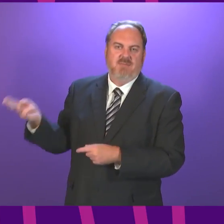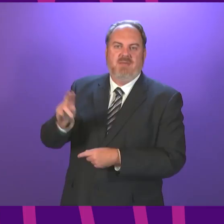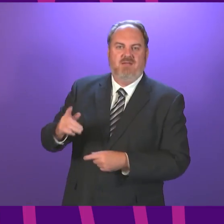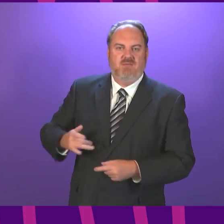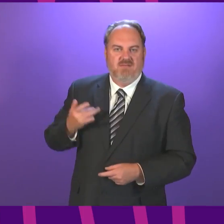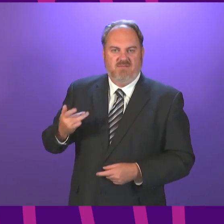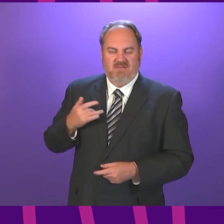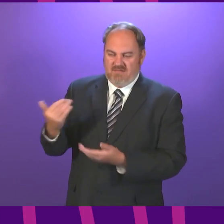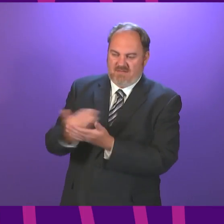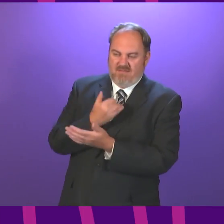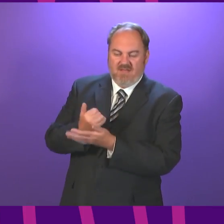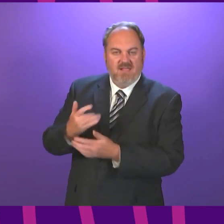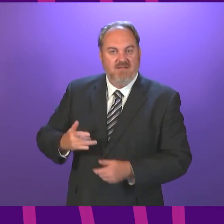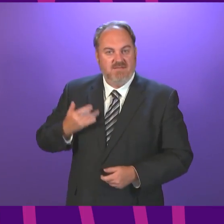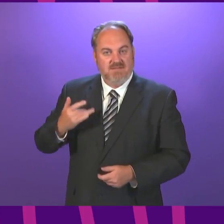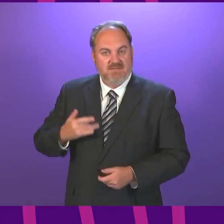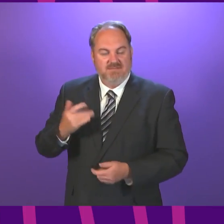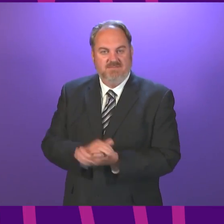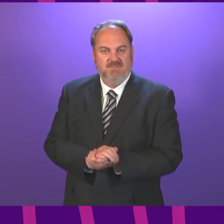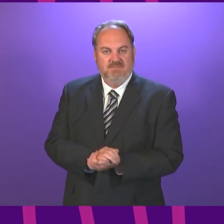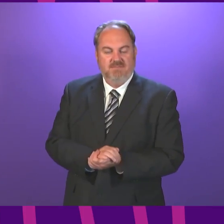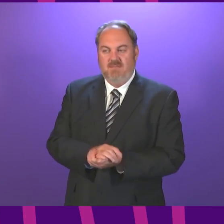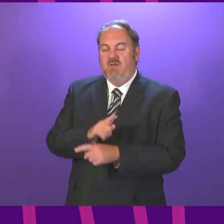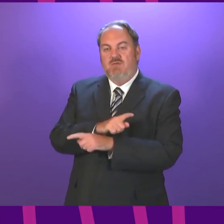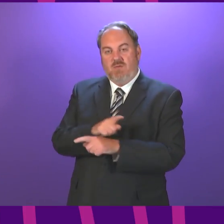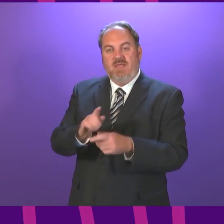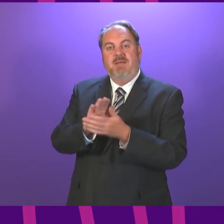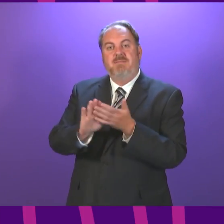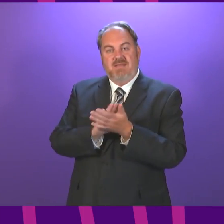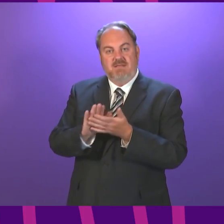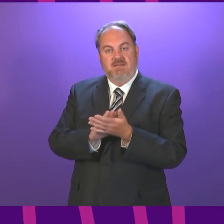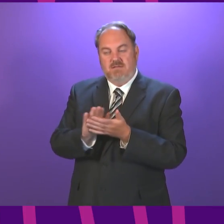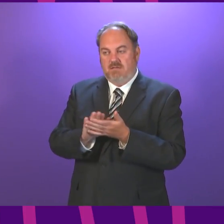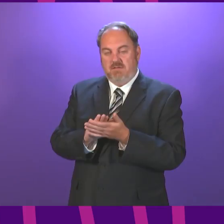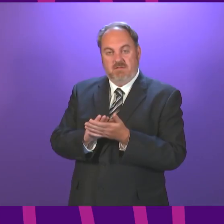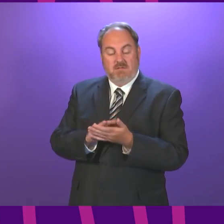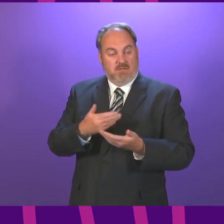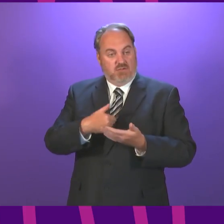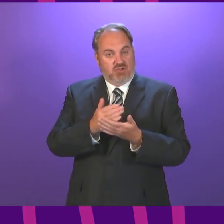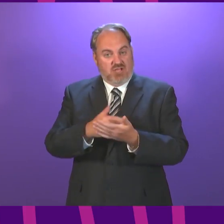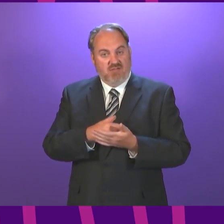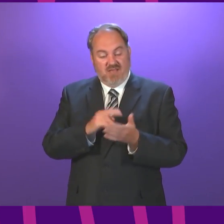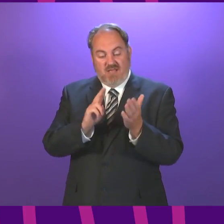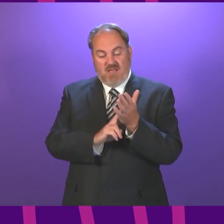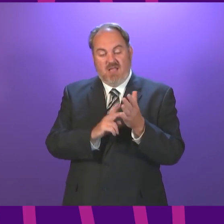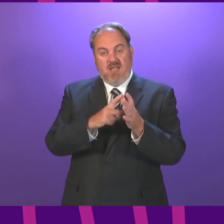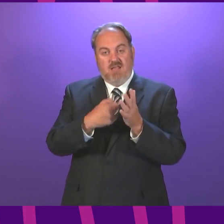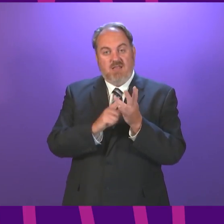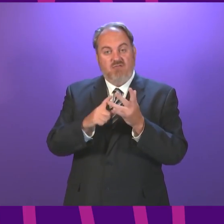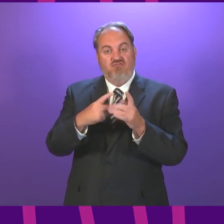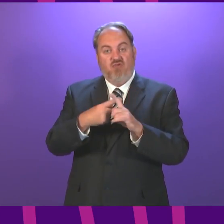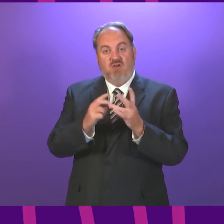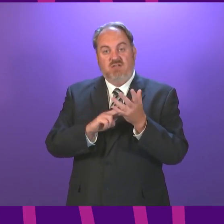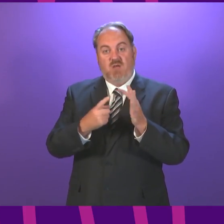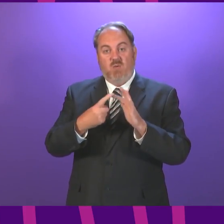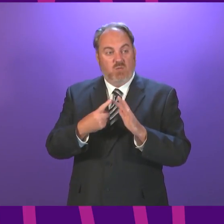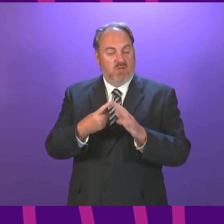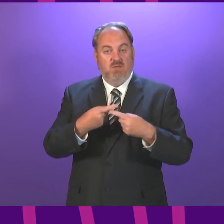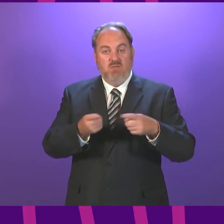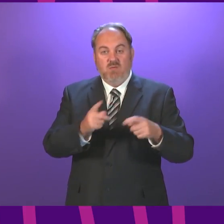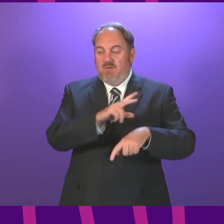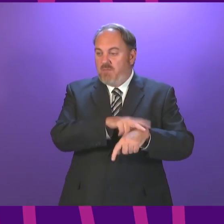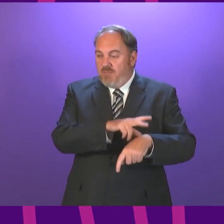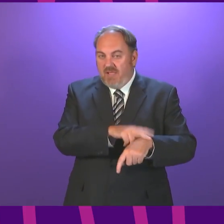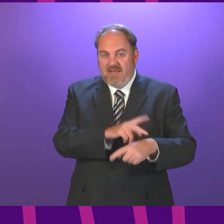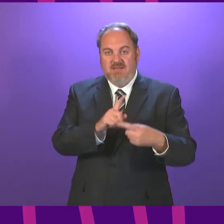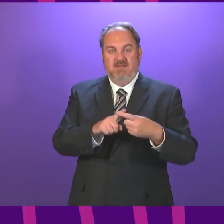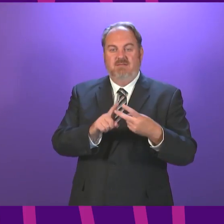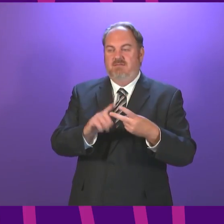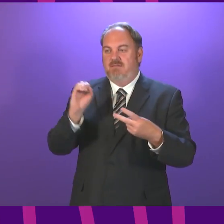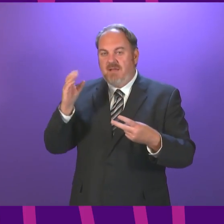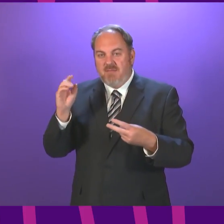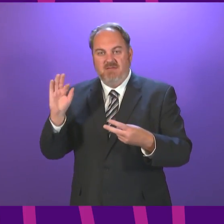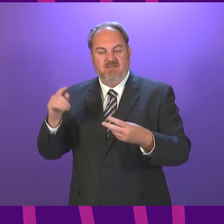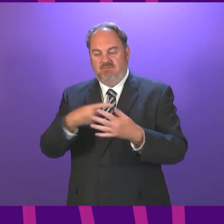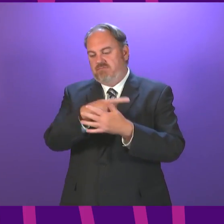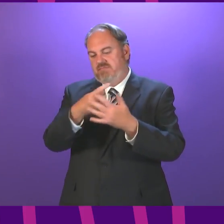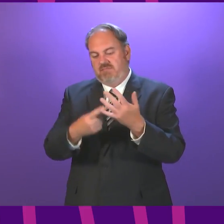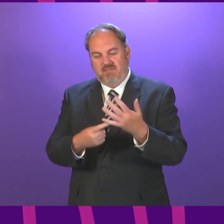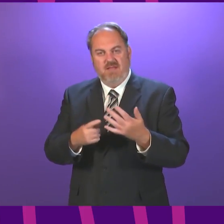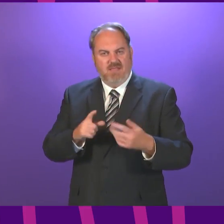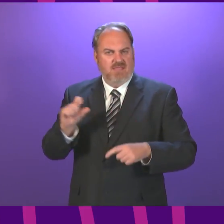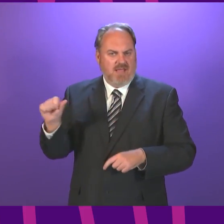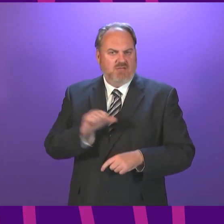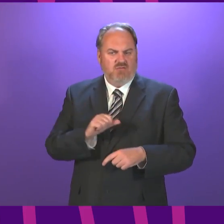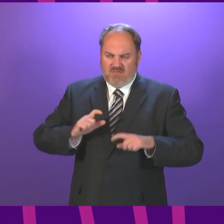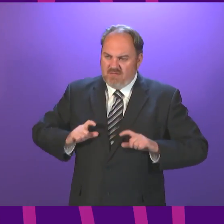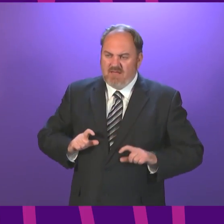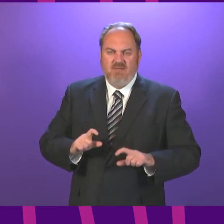distribution of naloxone to non-drug services, and we need to continue that work. I hope